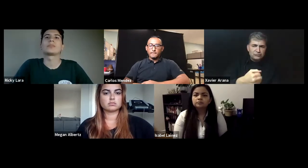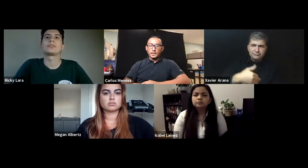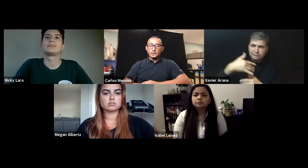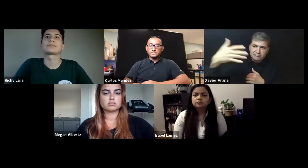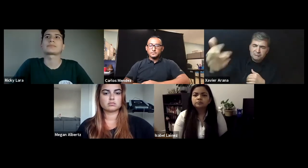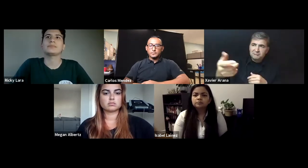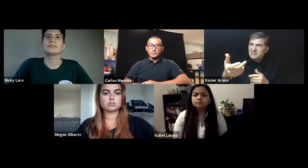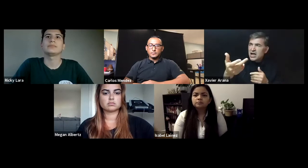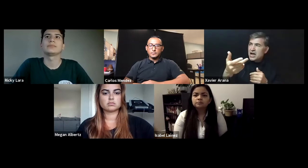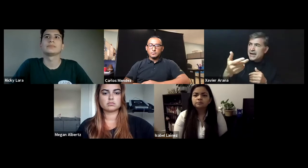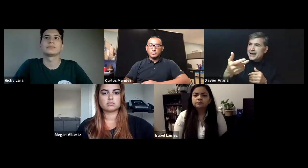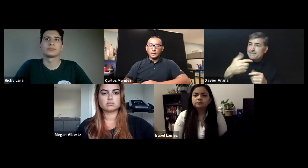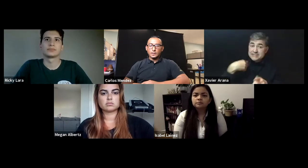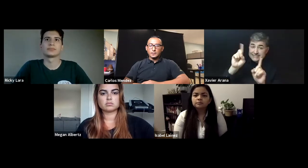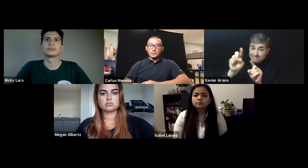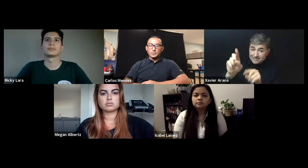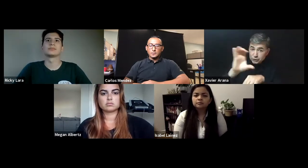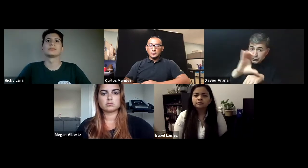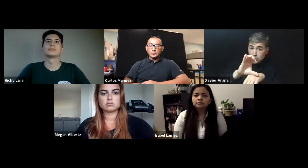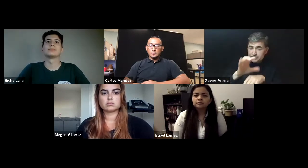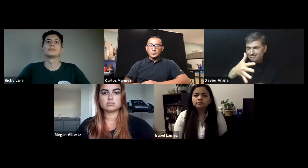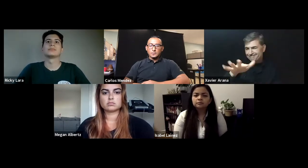And now, over the years,